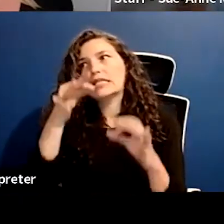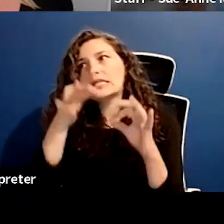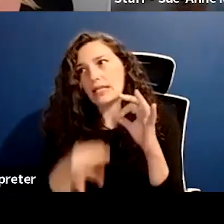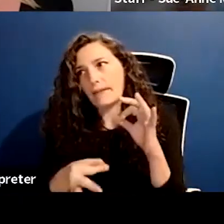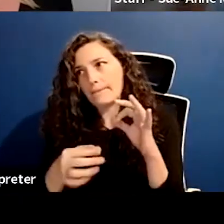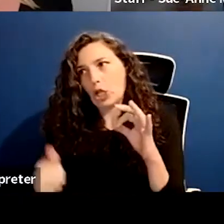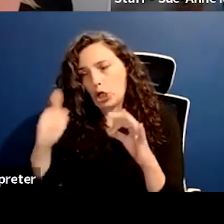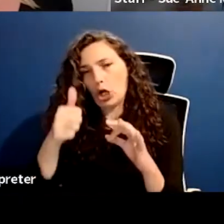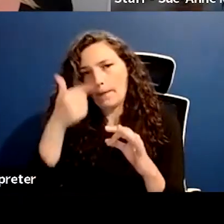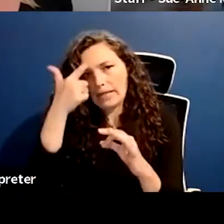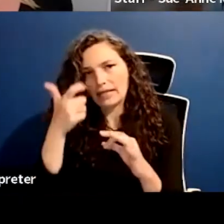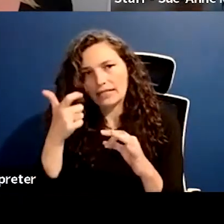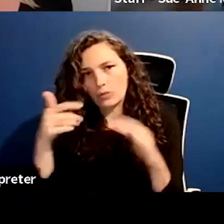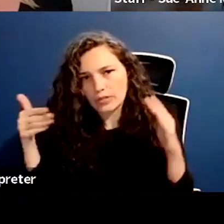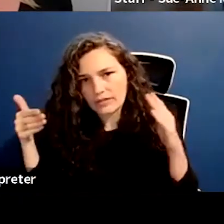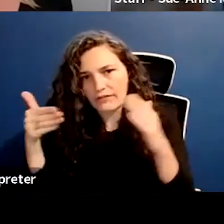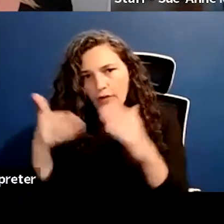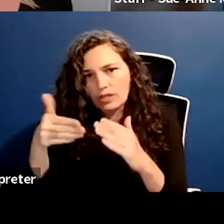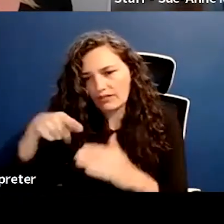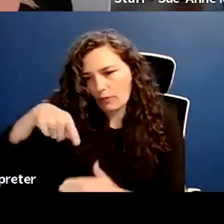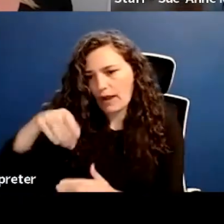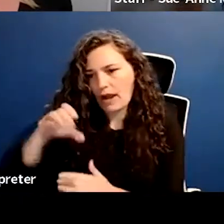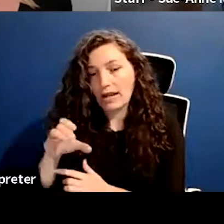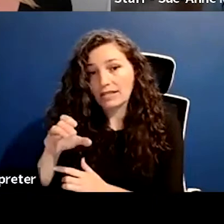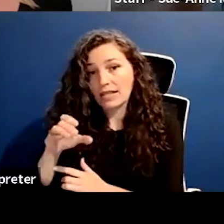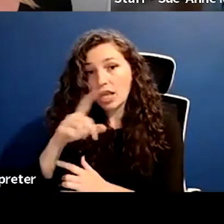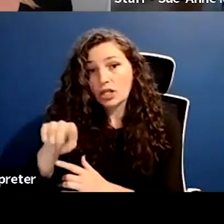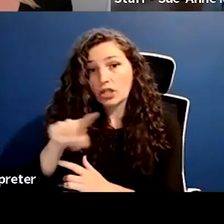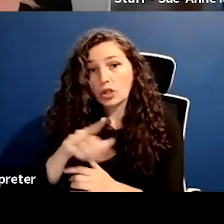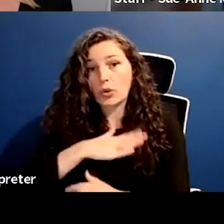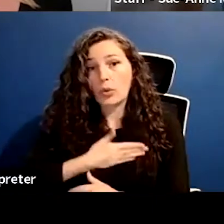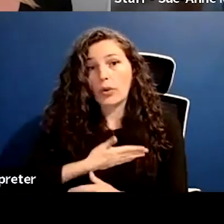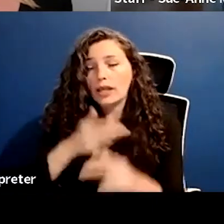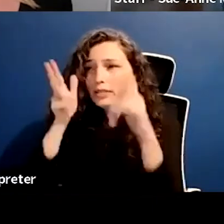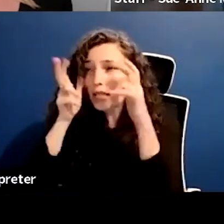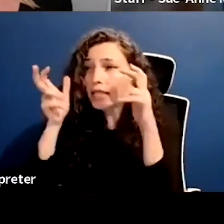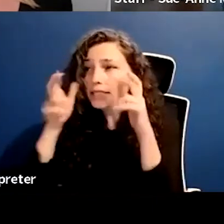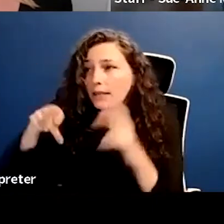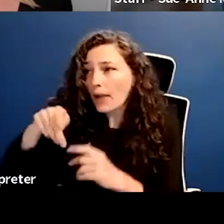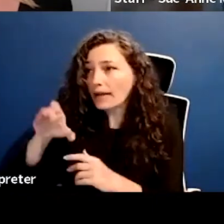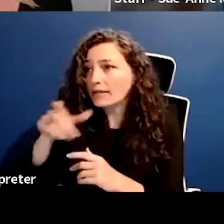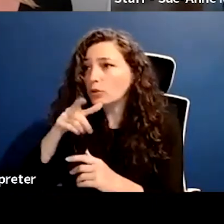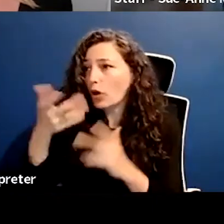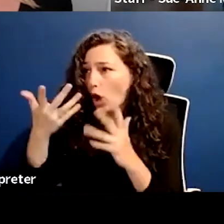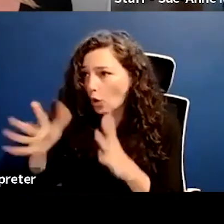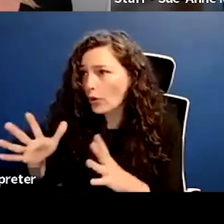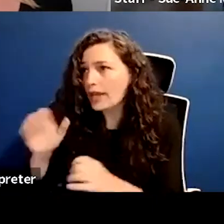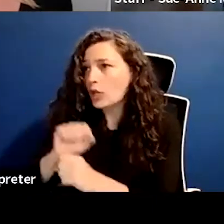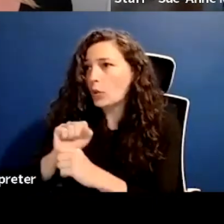And it's 'cause you listen to podcasters that were either trying to work with the union or already in the union. So hats off to y'all.